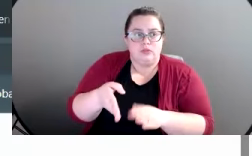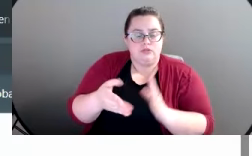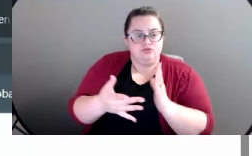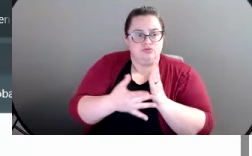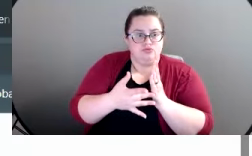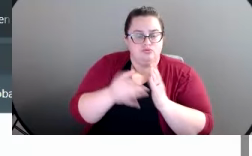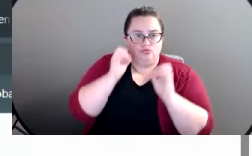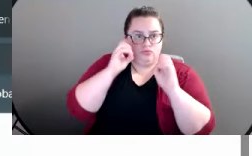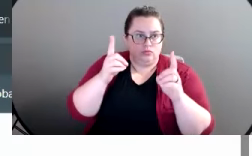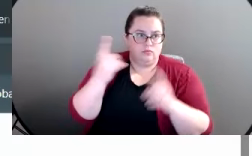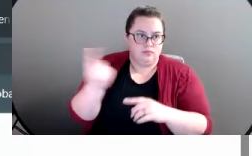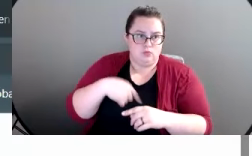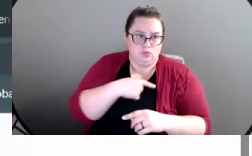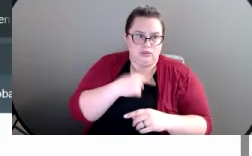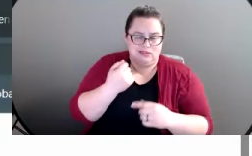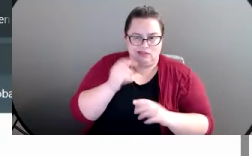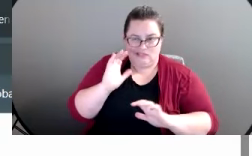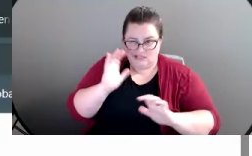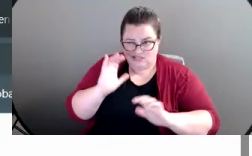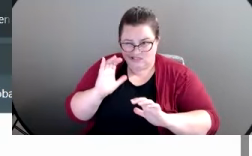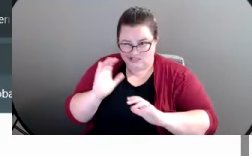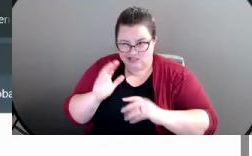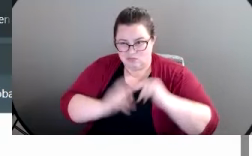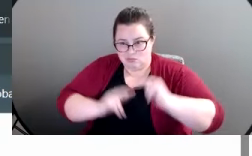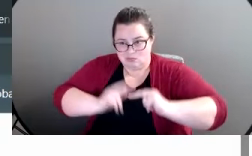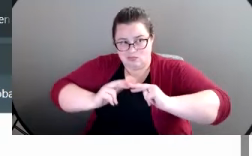we've been trying really hard to build with OER.